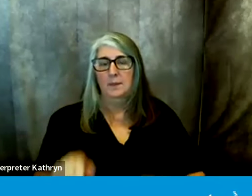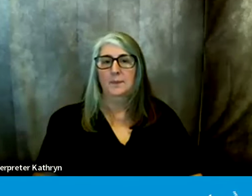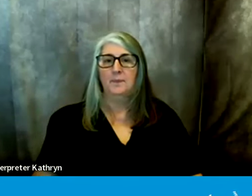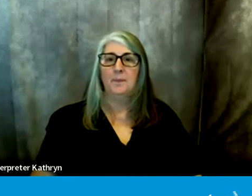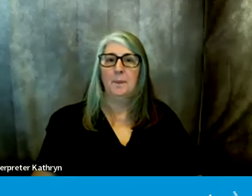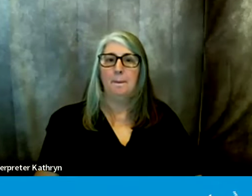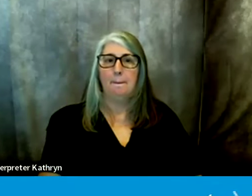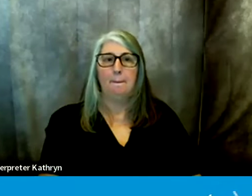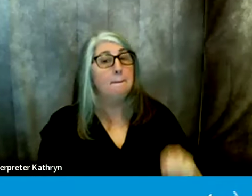Okay.